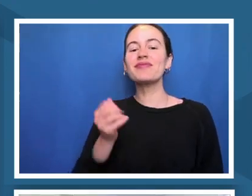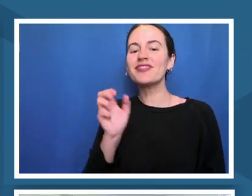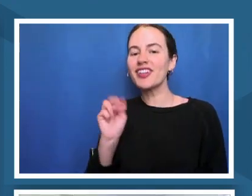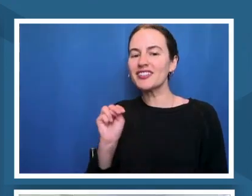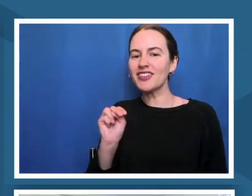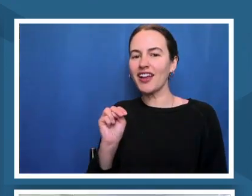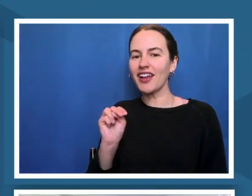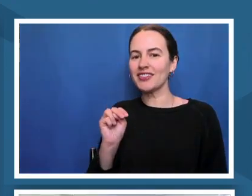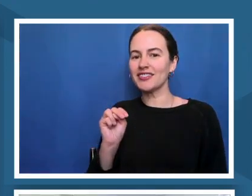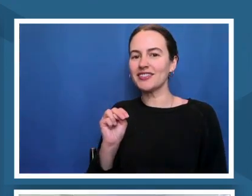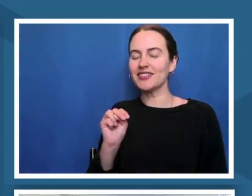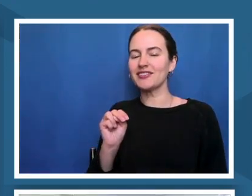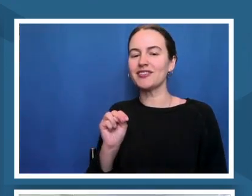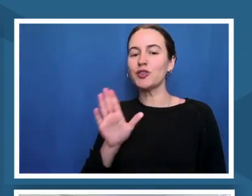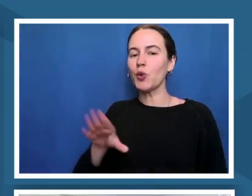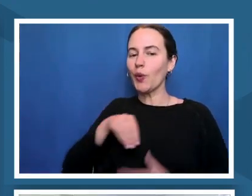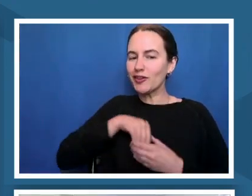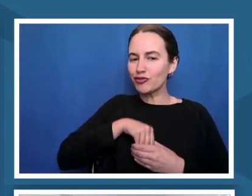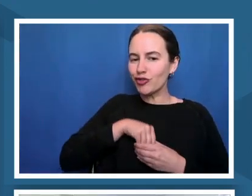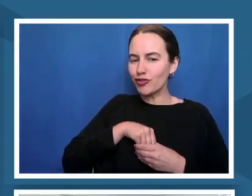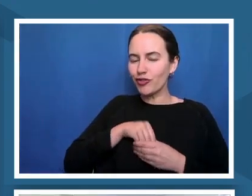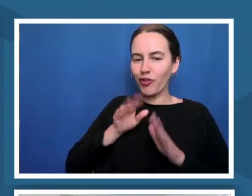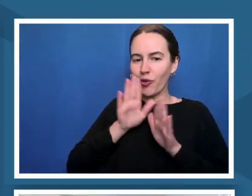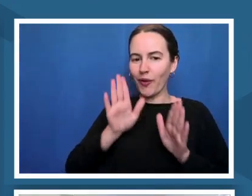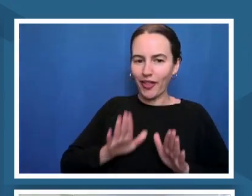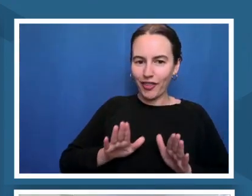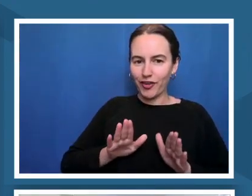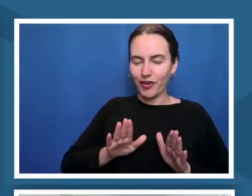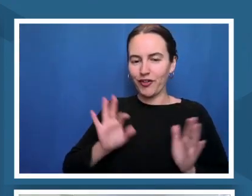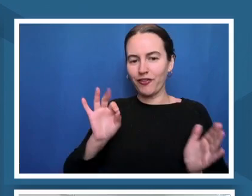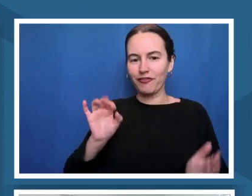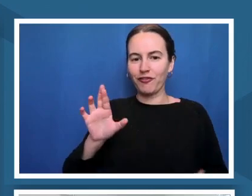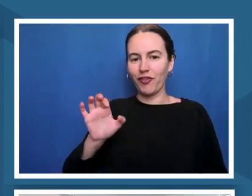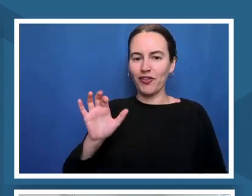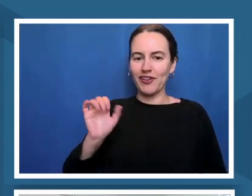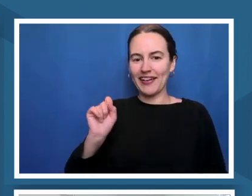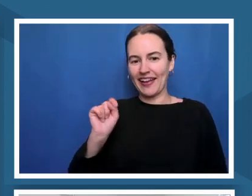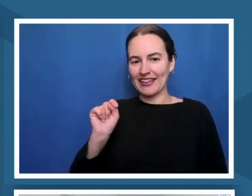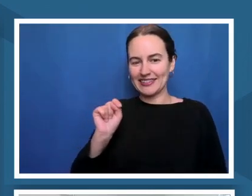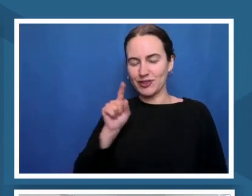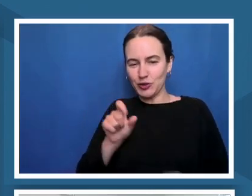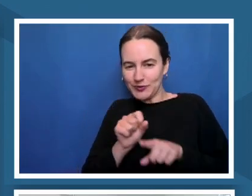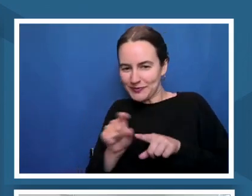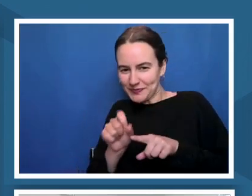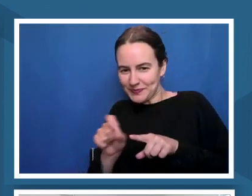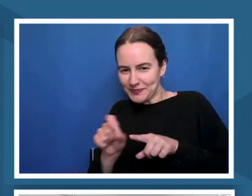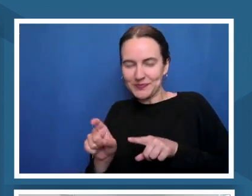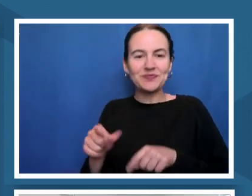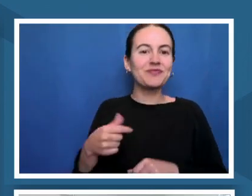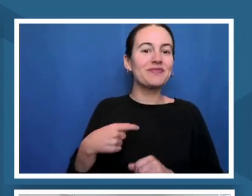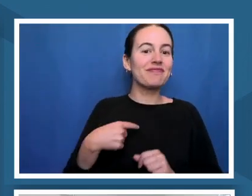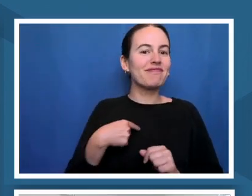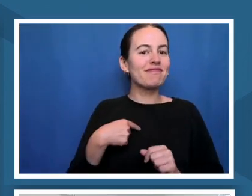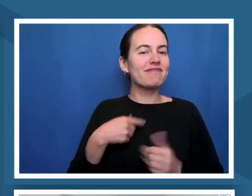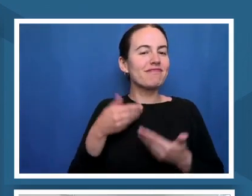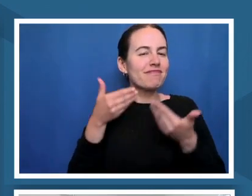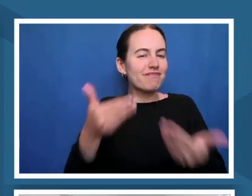weather forecast change comes in we invite you to take a look at this